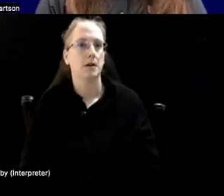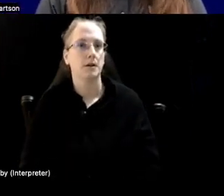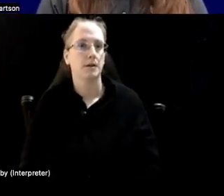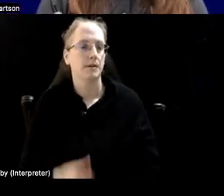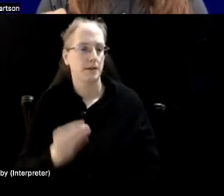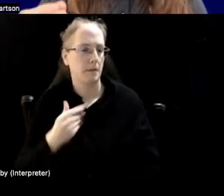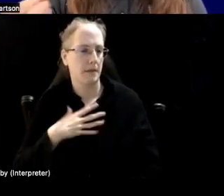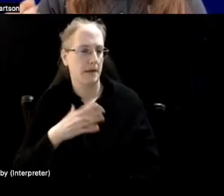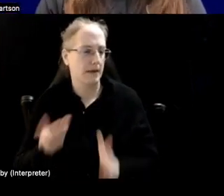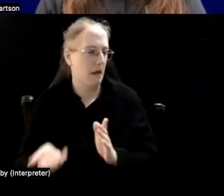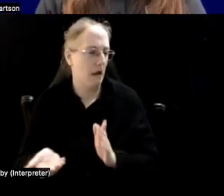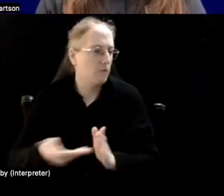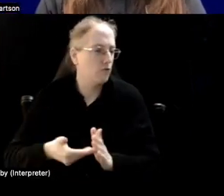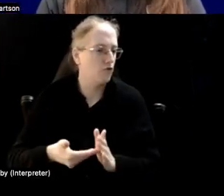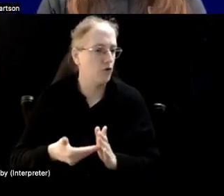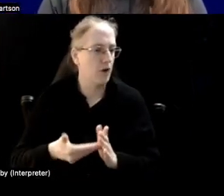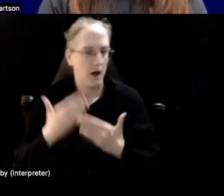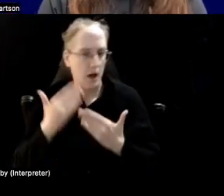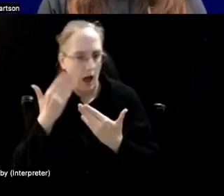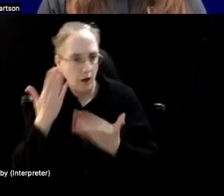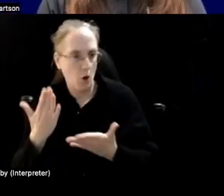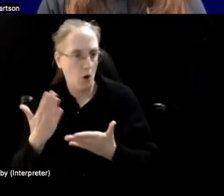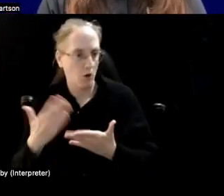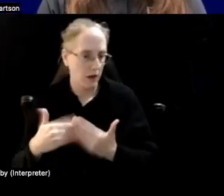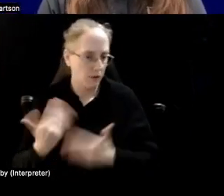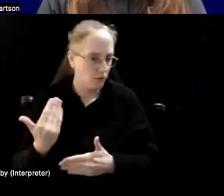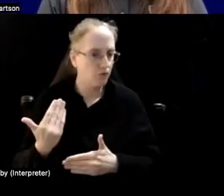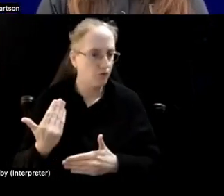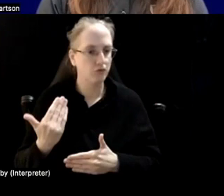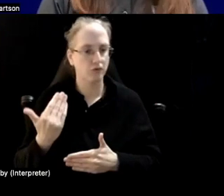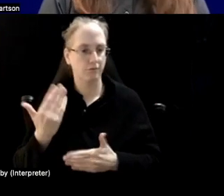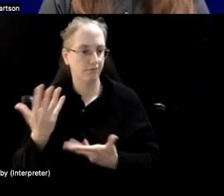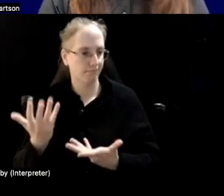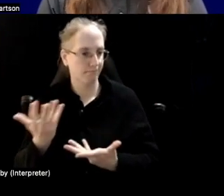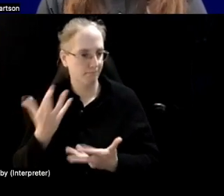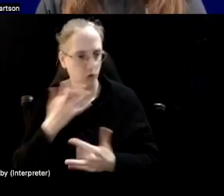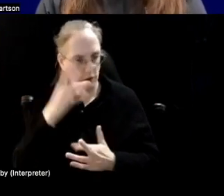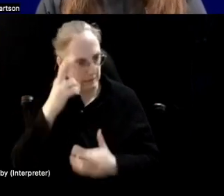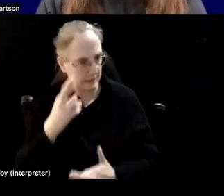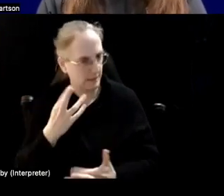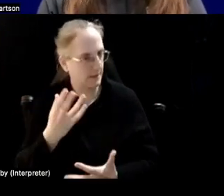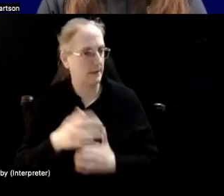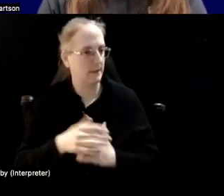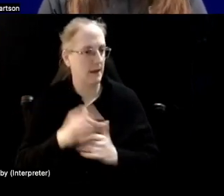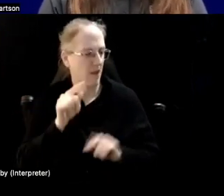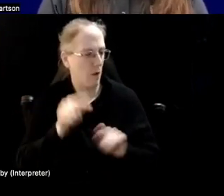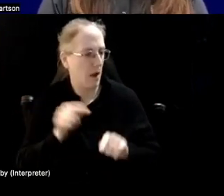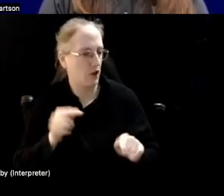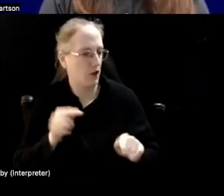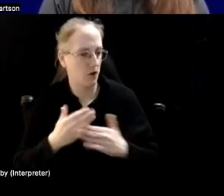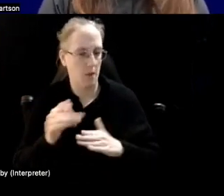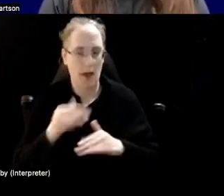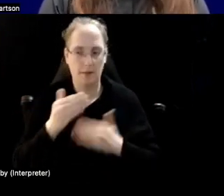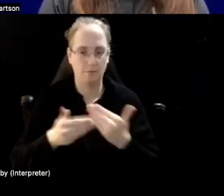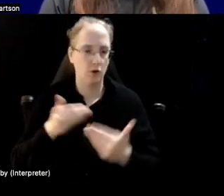something unknown, something unexpected, a variation to the pattern, maybe a variation